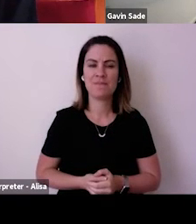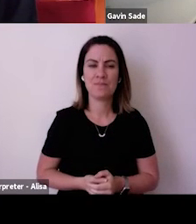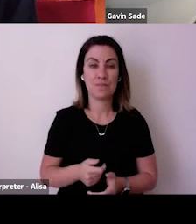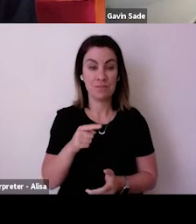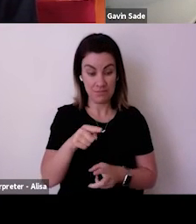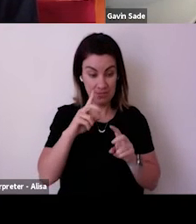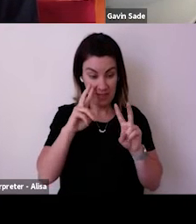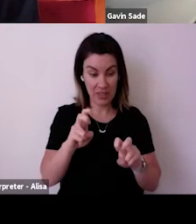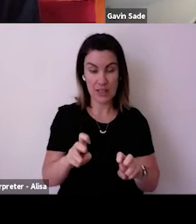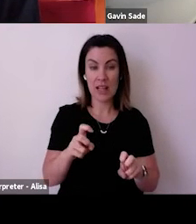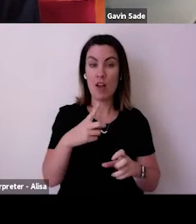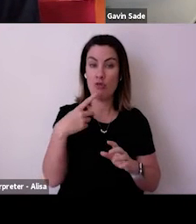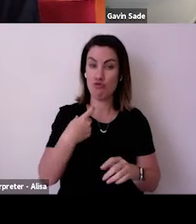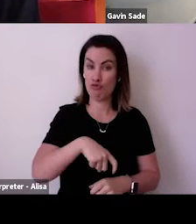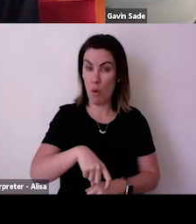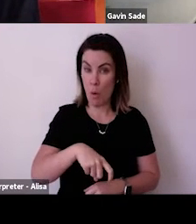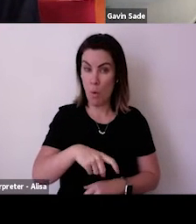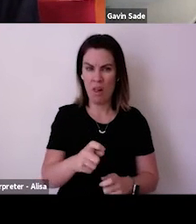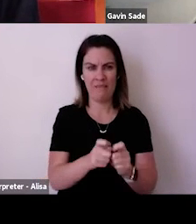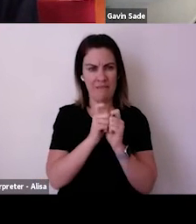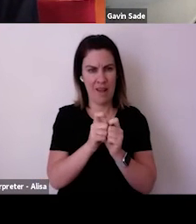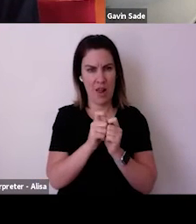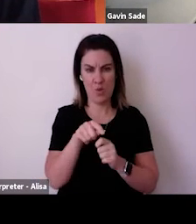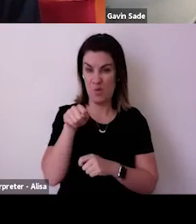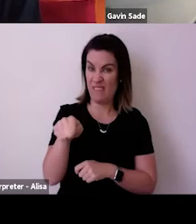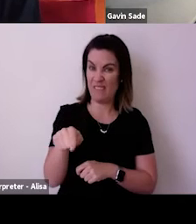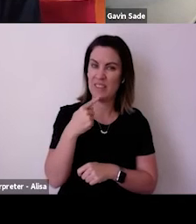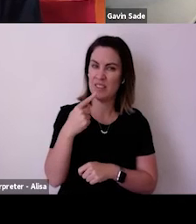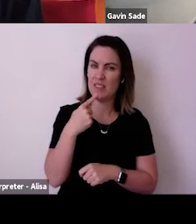value of the entity disciplinary work integrated learning for creative industry students.